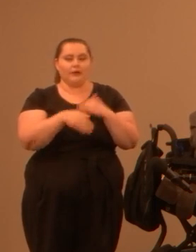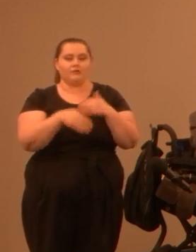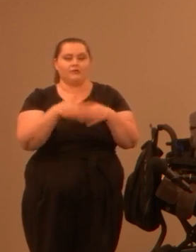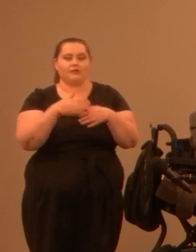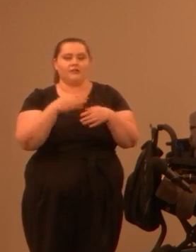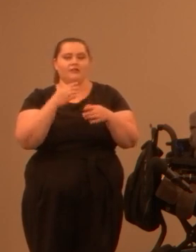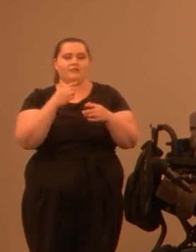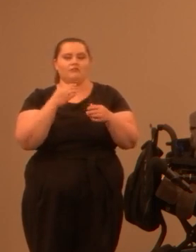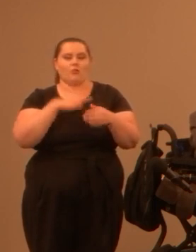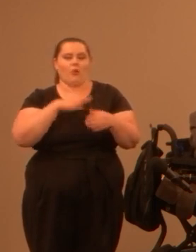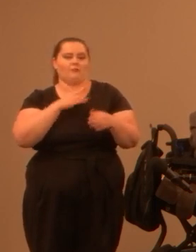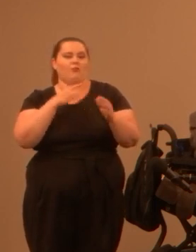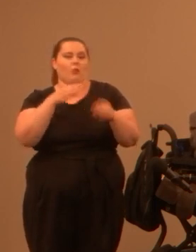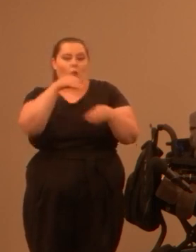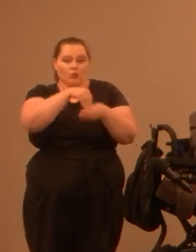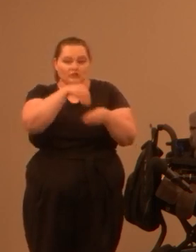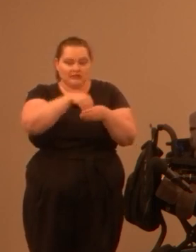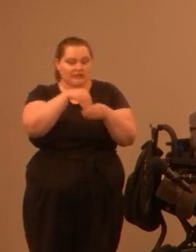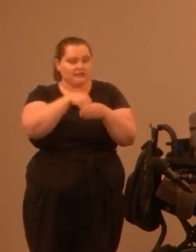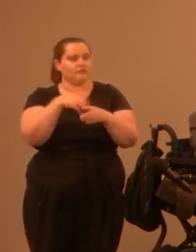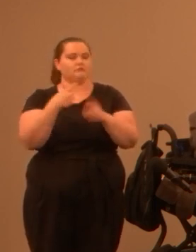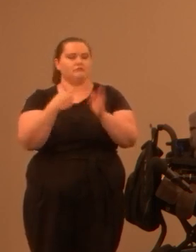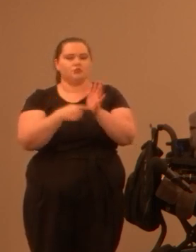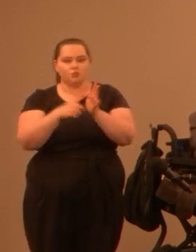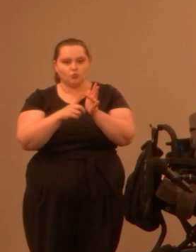the authoring tools, there are all the other things that happened behind